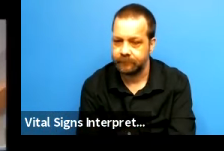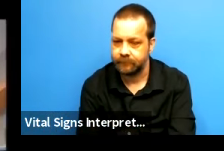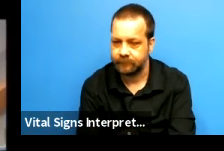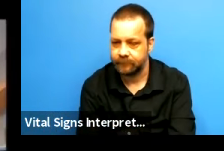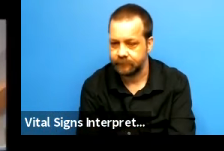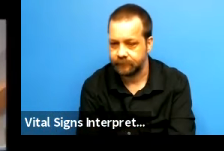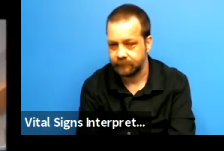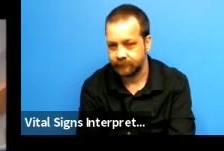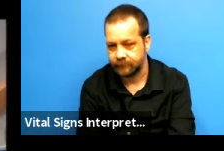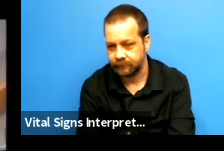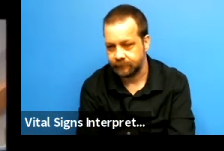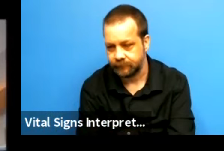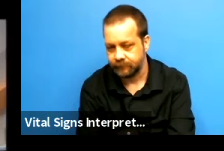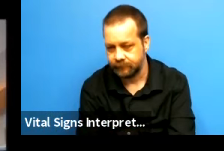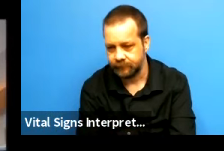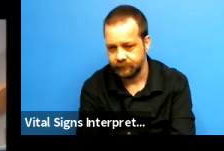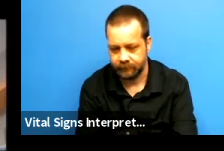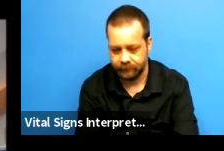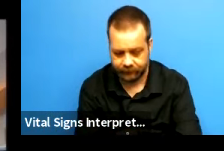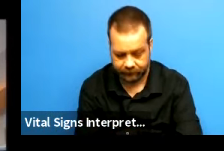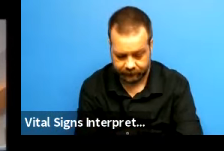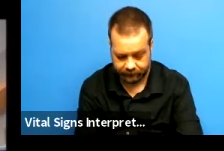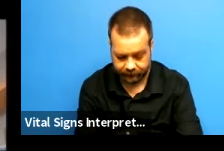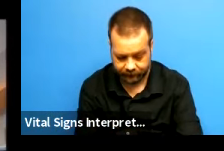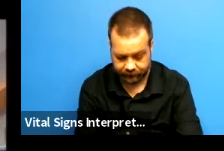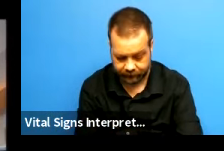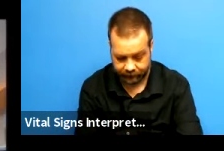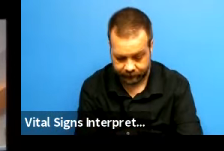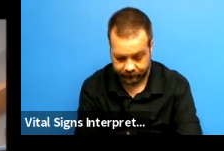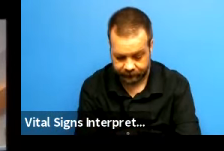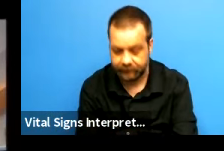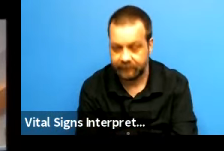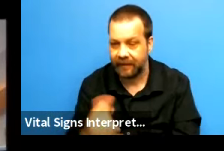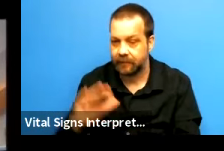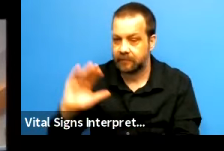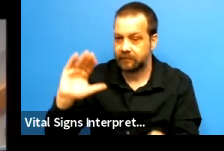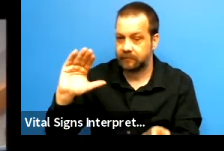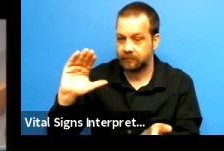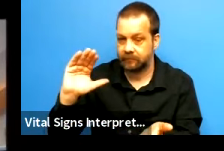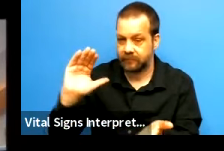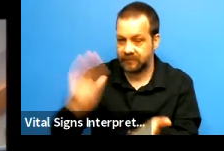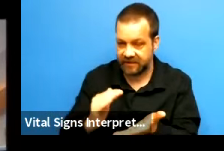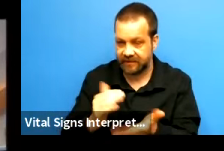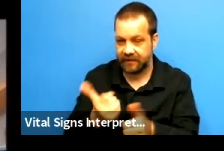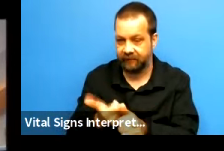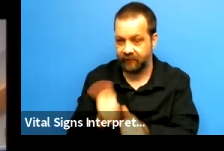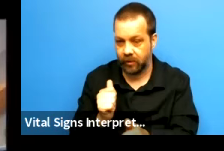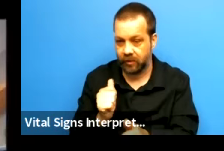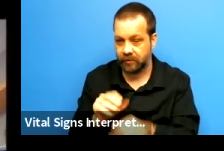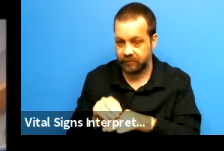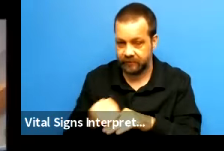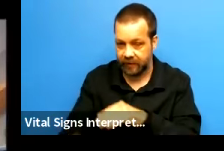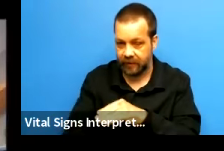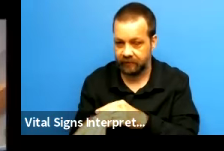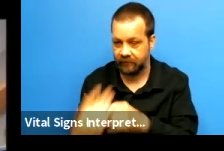So we're going to move along to making plans to prevent and reduce transmission among employees specifically.